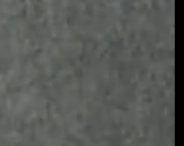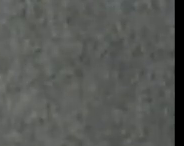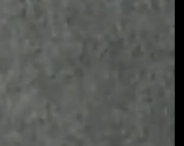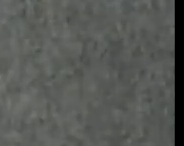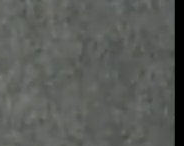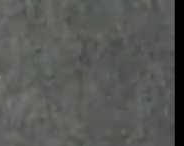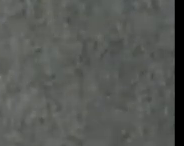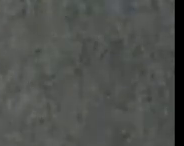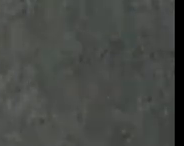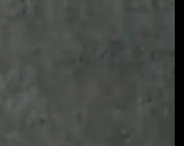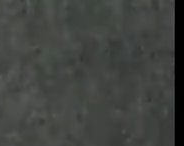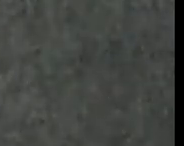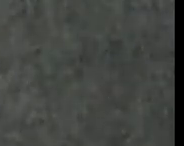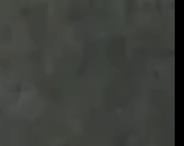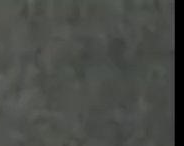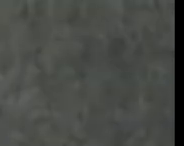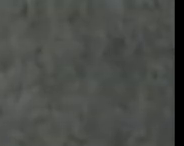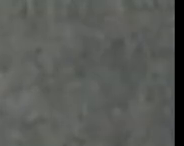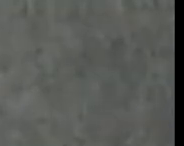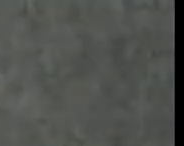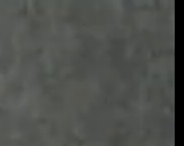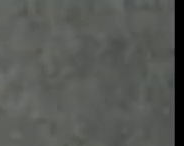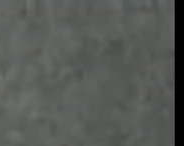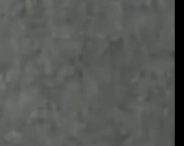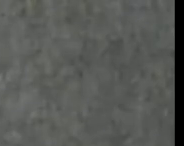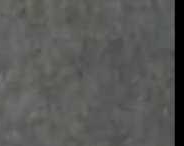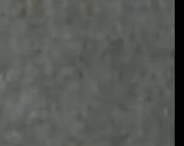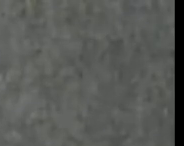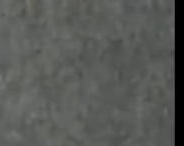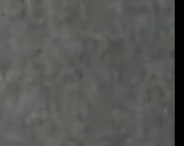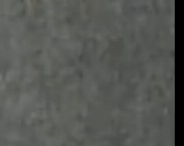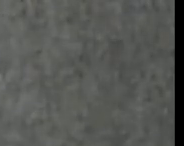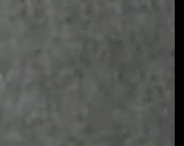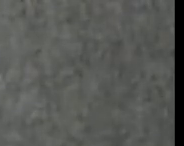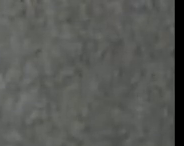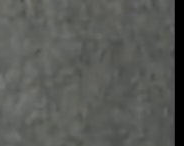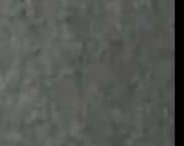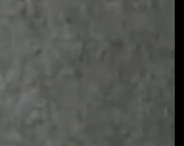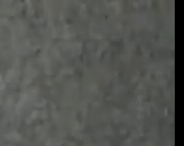and do a little five minute presentation if that's something you're interested in. So just